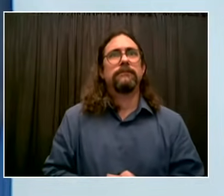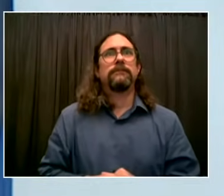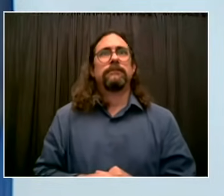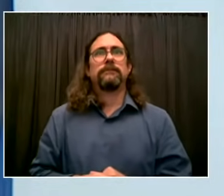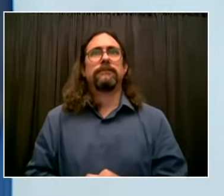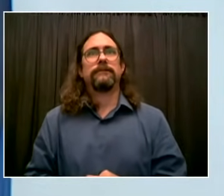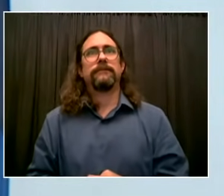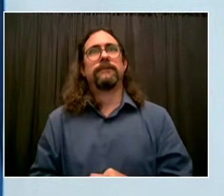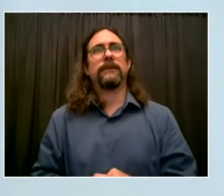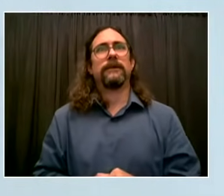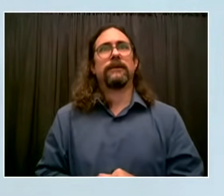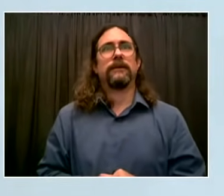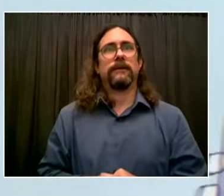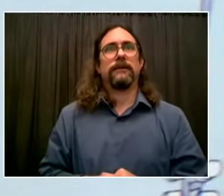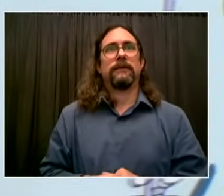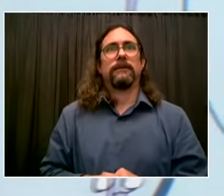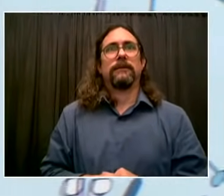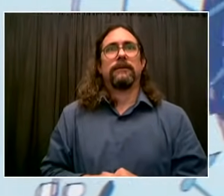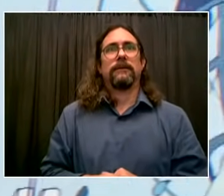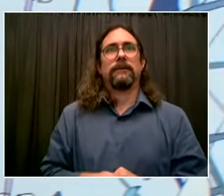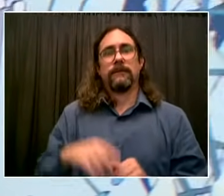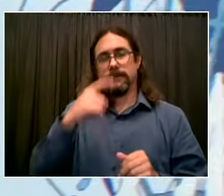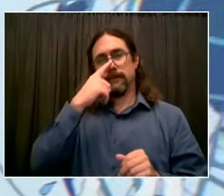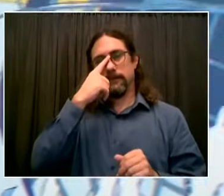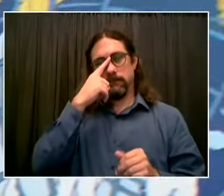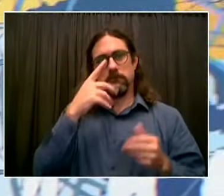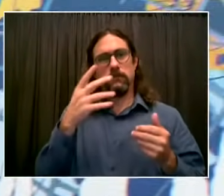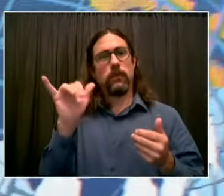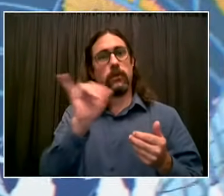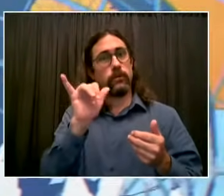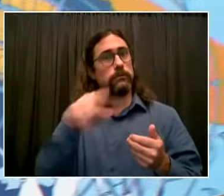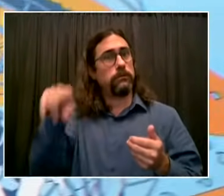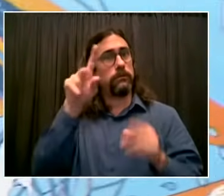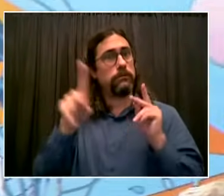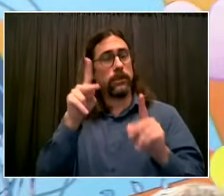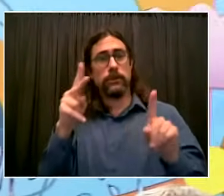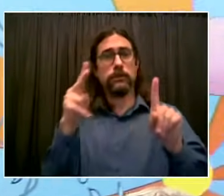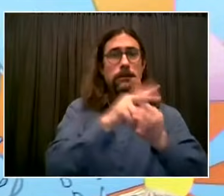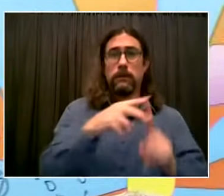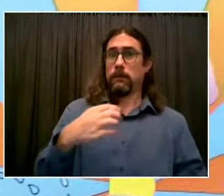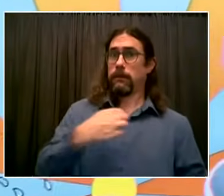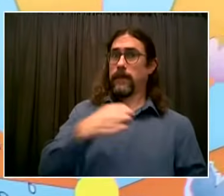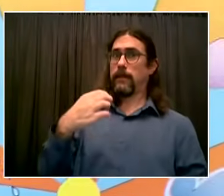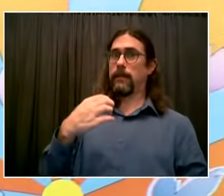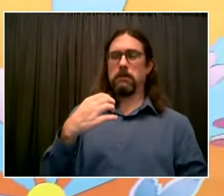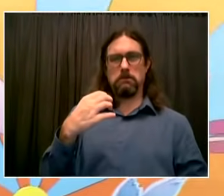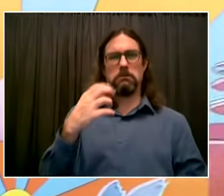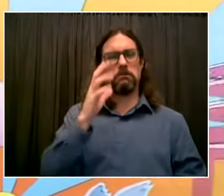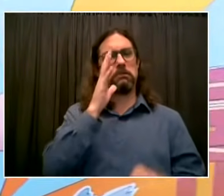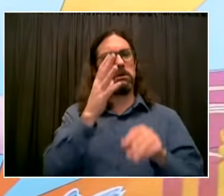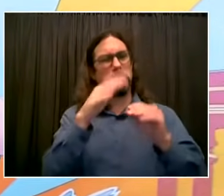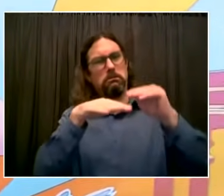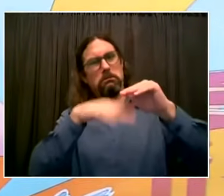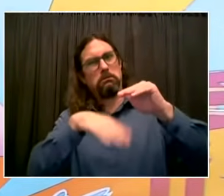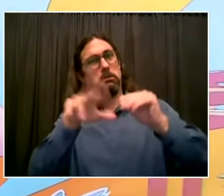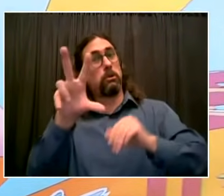OUWLD LIKE TO STRONGLY ENCOURAGE YOU TO PLEASE PARTICIPATE. THANK YOU, MR. MAYOR. THANK YOU, CHIEF. I WANT TO SAY